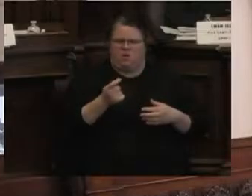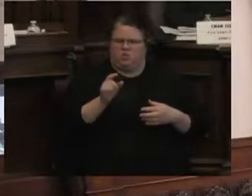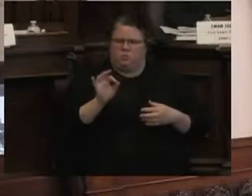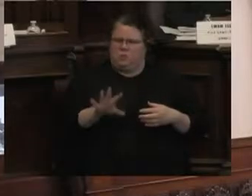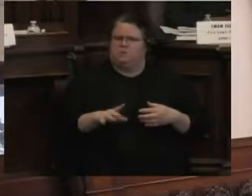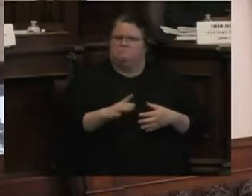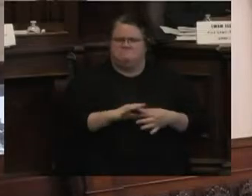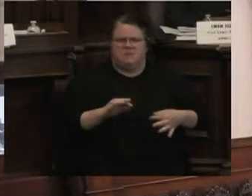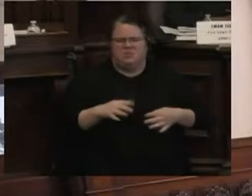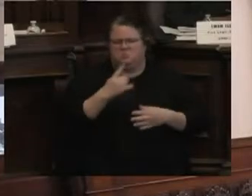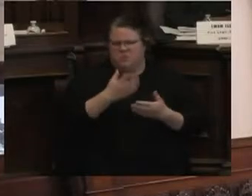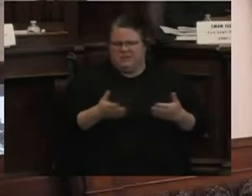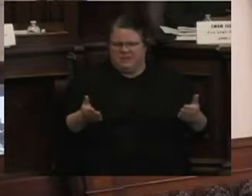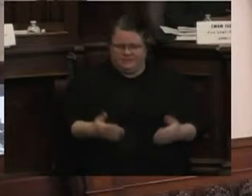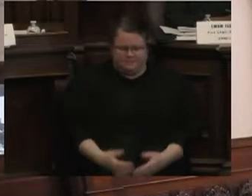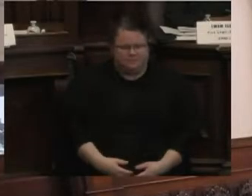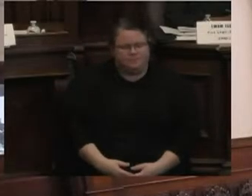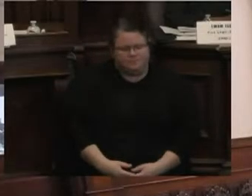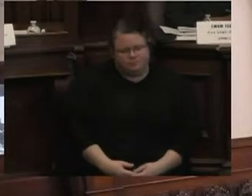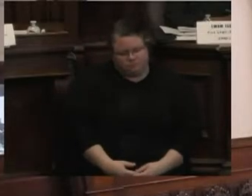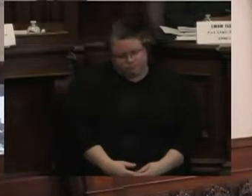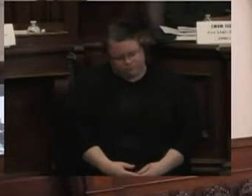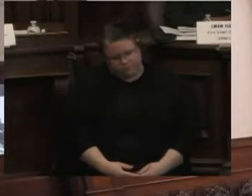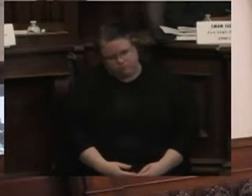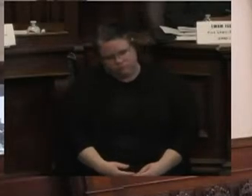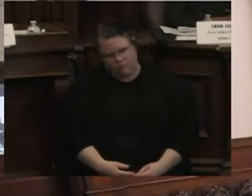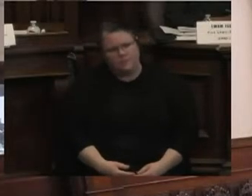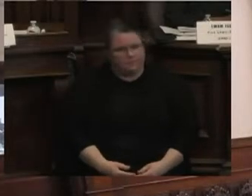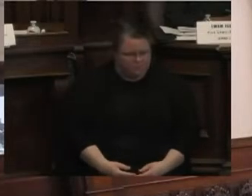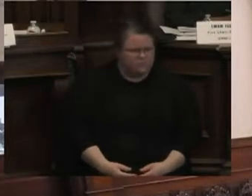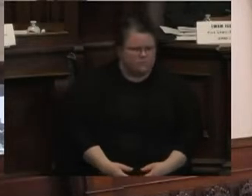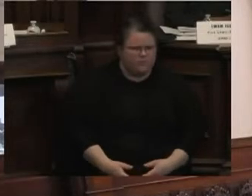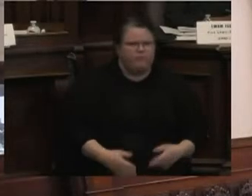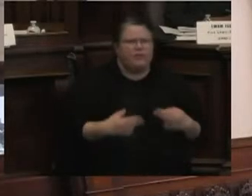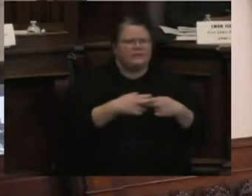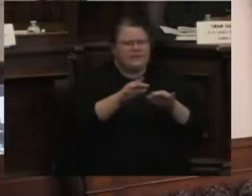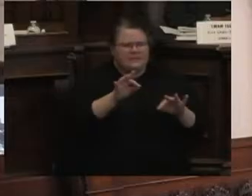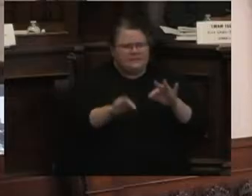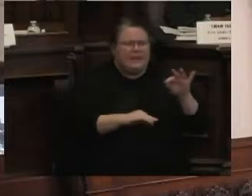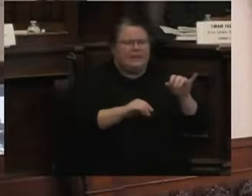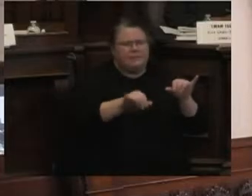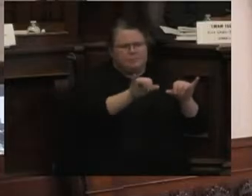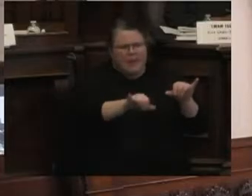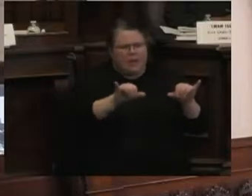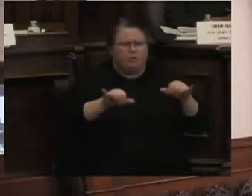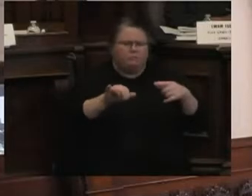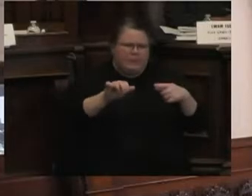restrictions on the agency. Yeah, I liked a lot of what I saw in there. I did want to